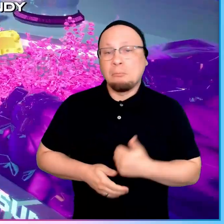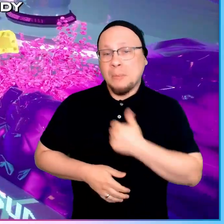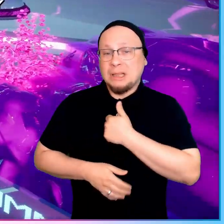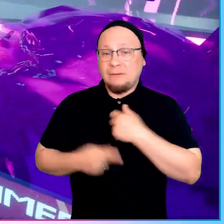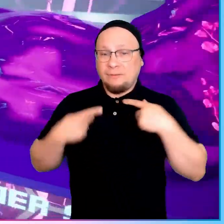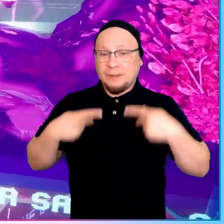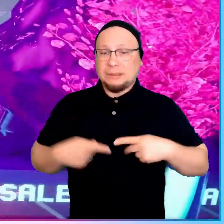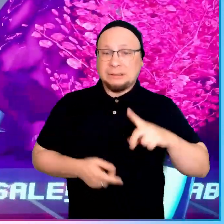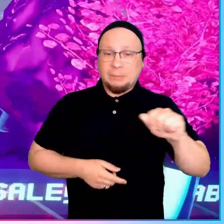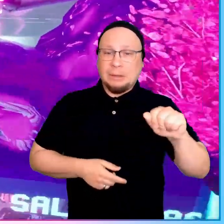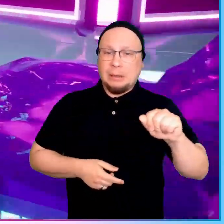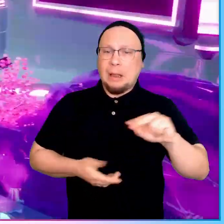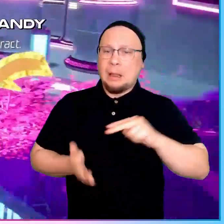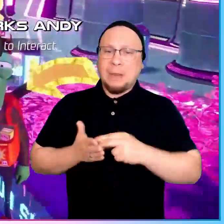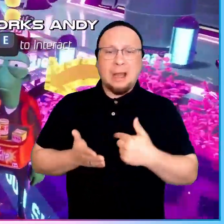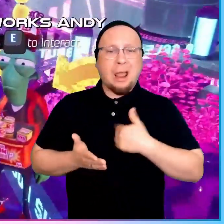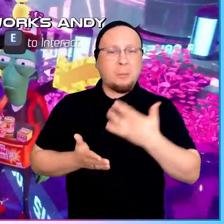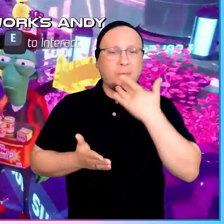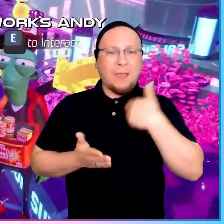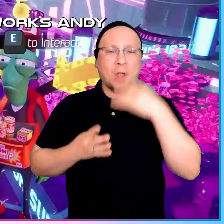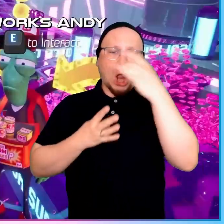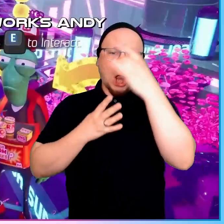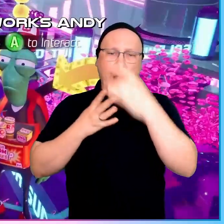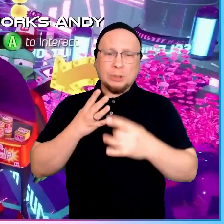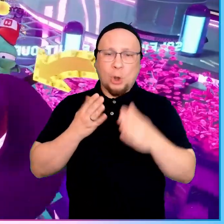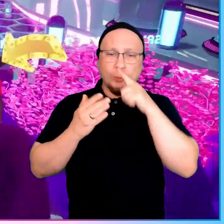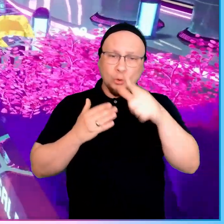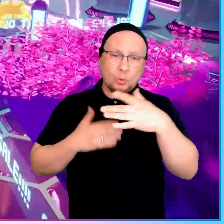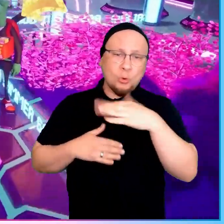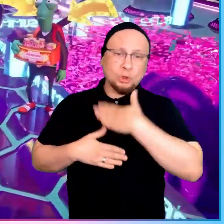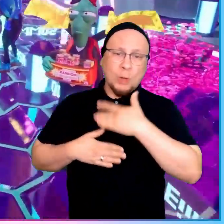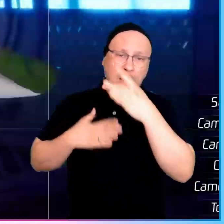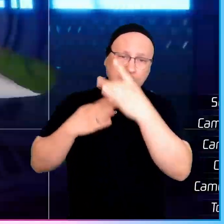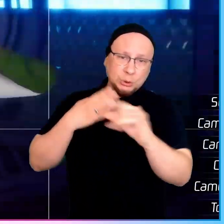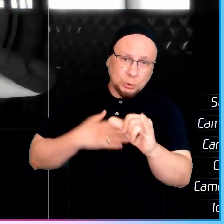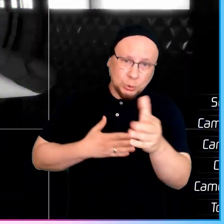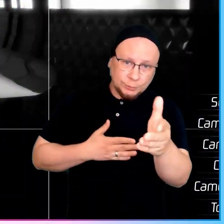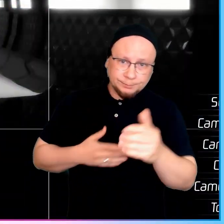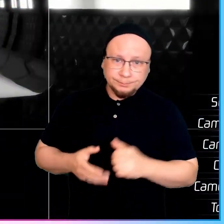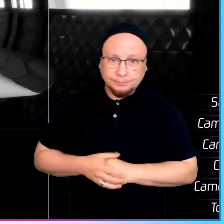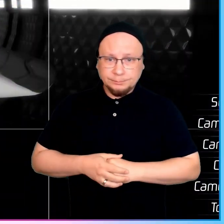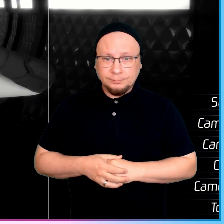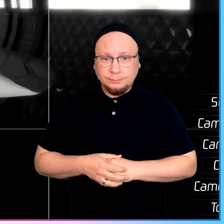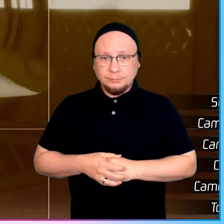I know it's handy to have as many inputs available to adjust to gameplay changes. Please note that these features are currently available in our demo which